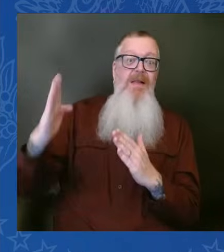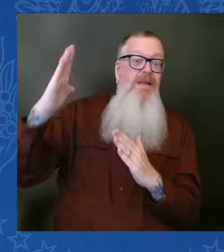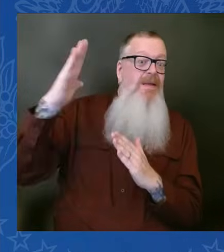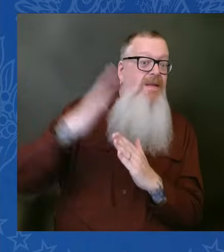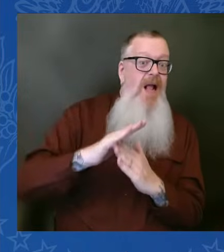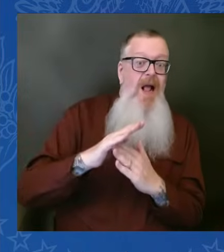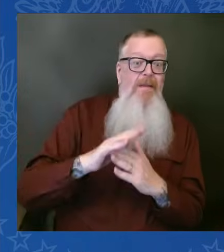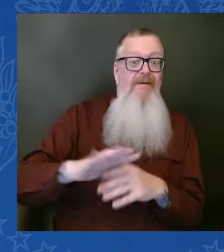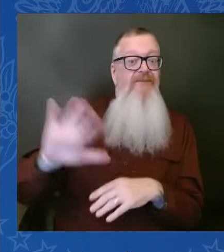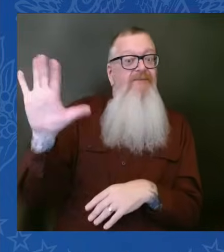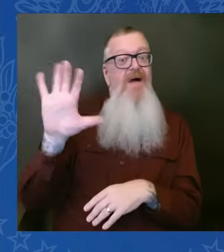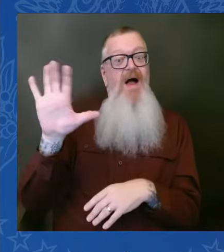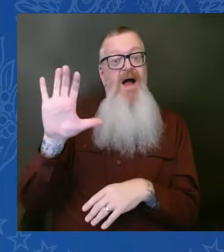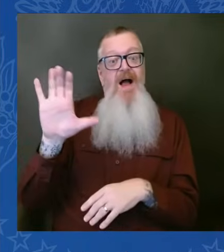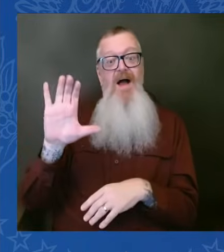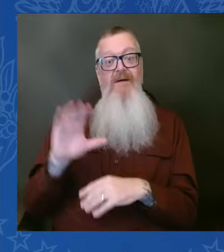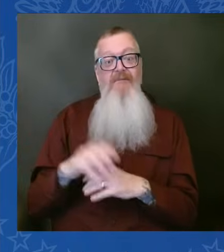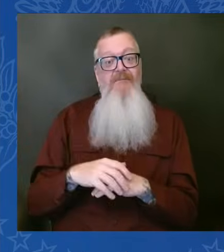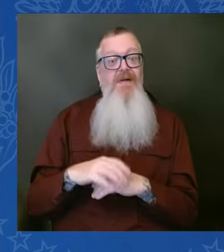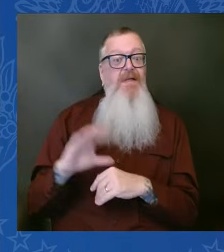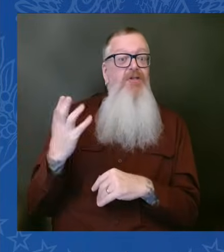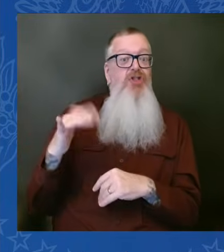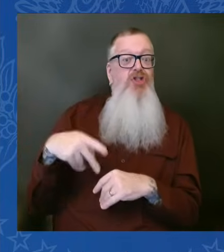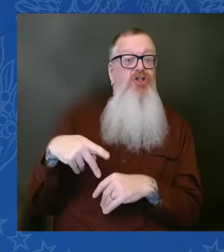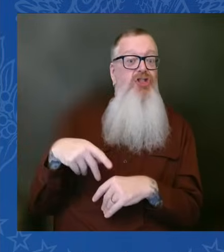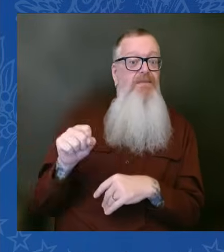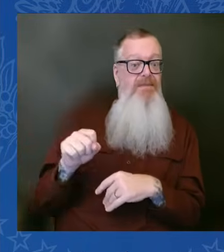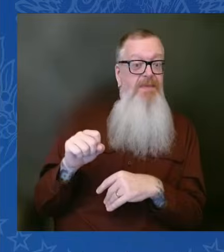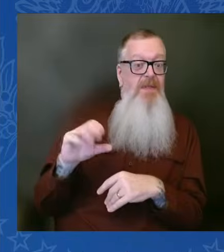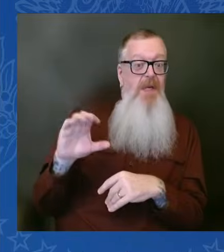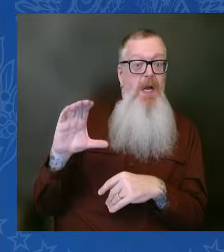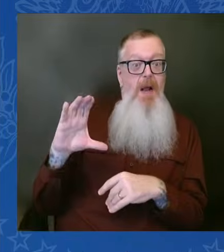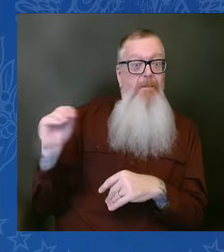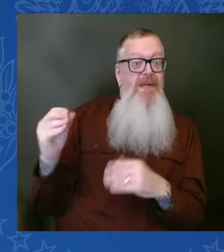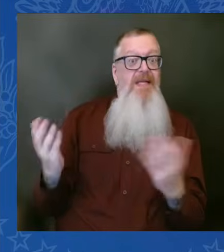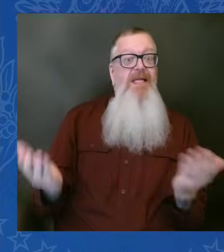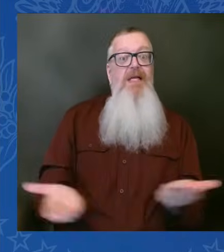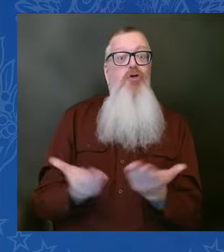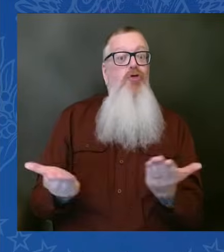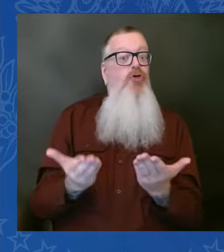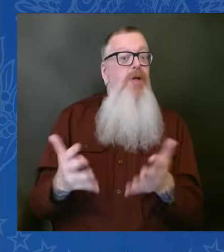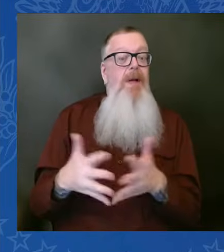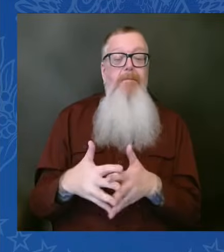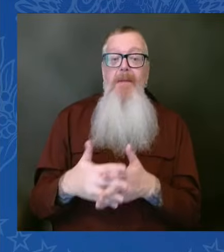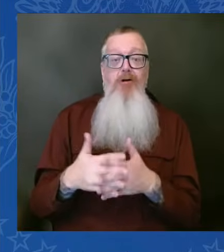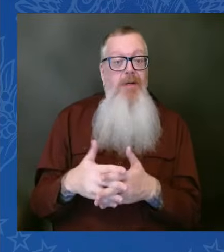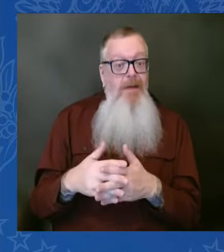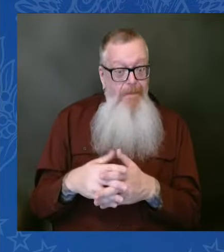It’s not only cr- -- creating thousands -- it will create thousands of jobs, and good-paying jobs building chips factory, it wa-